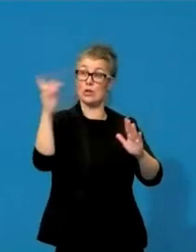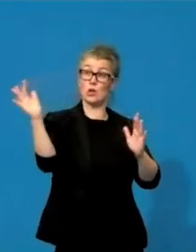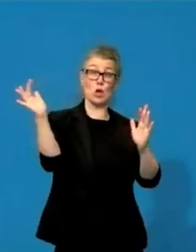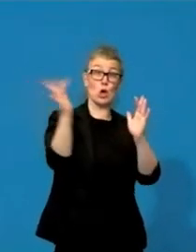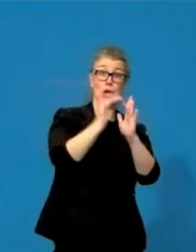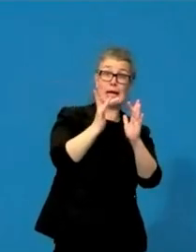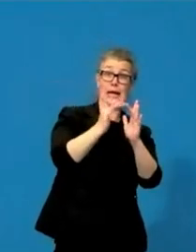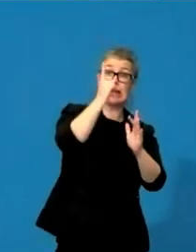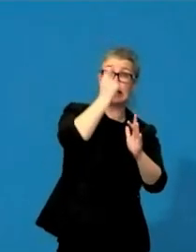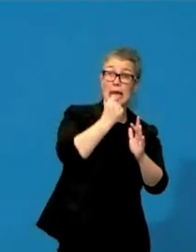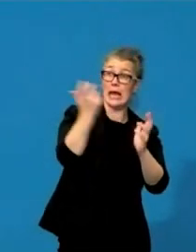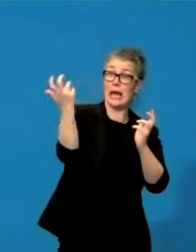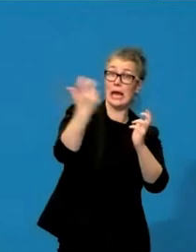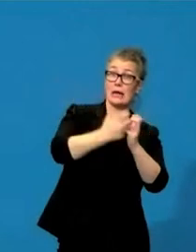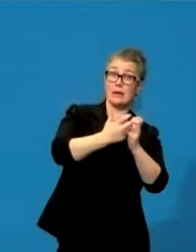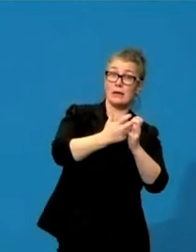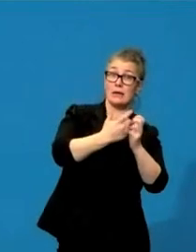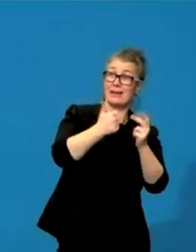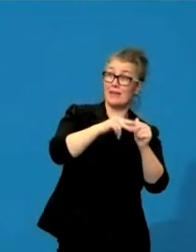have never been there and don't know the way of life?